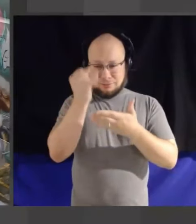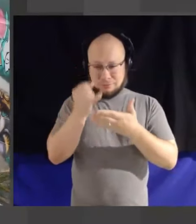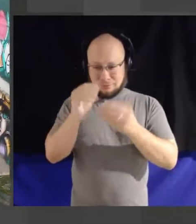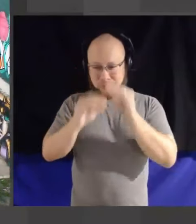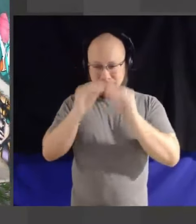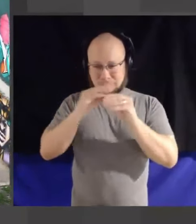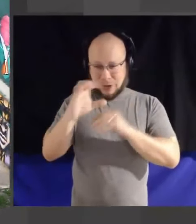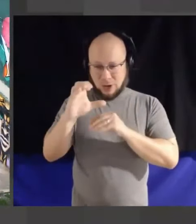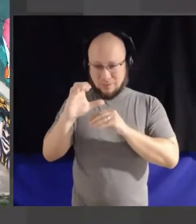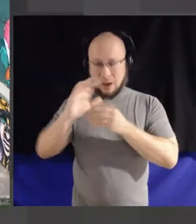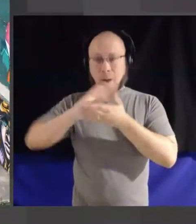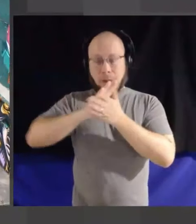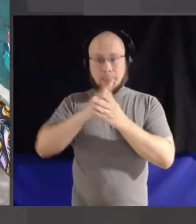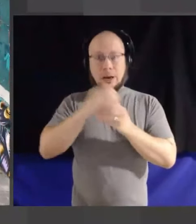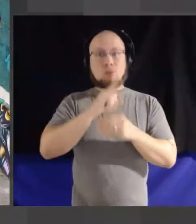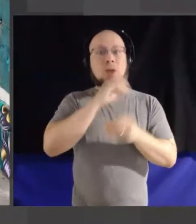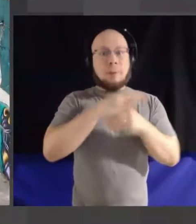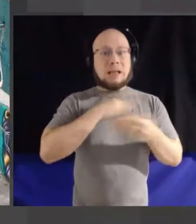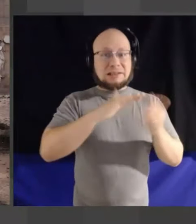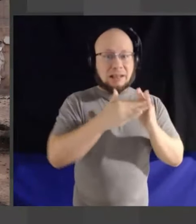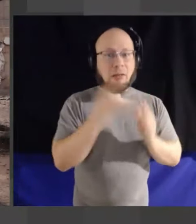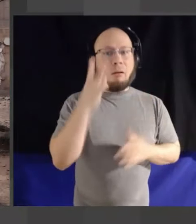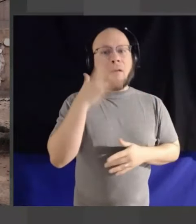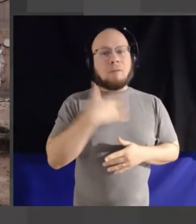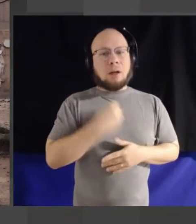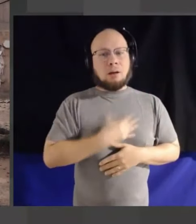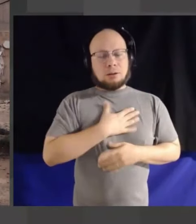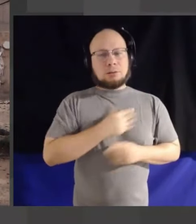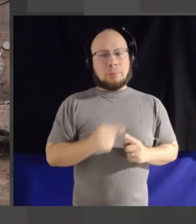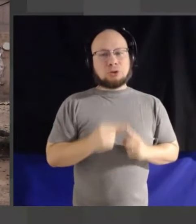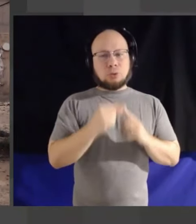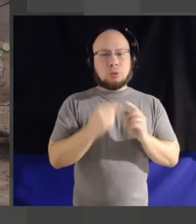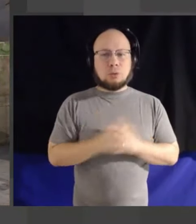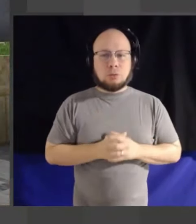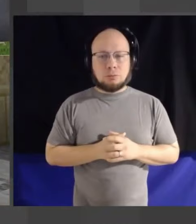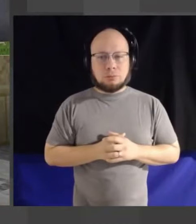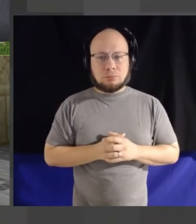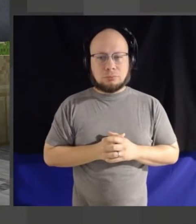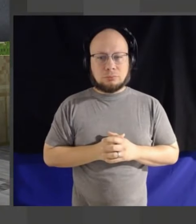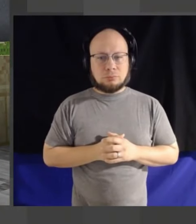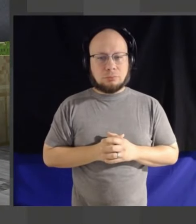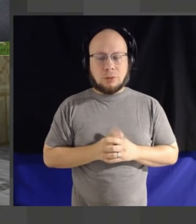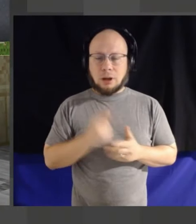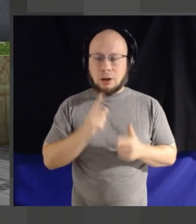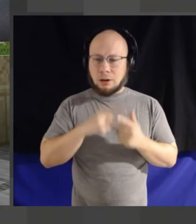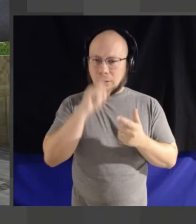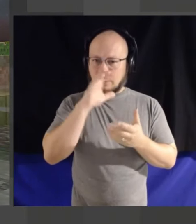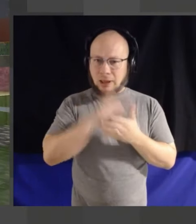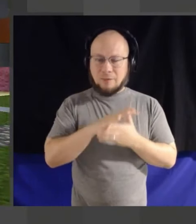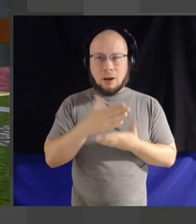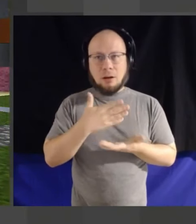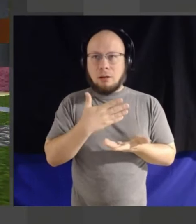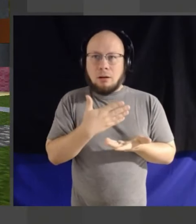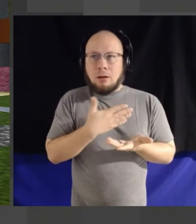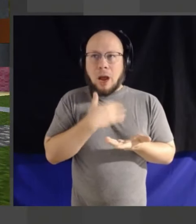KID CHANGING A WHOLE AREA IN MY CITY IT WAS VERY SPECIAL TO ME. IT'S UNBELIEVABLE.